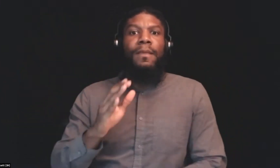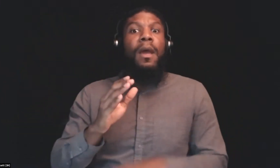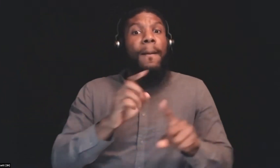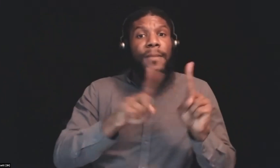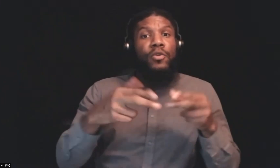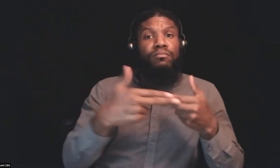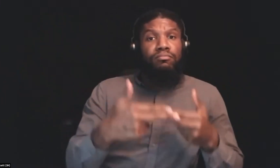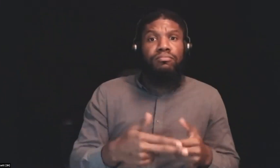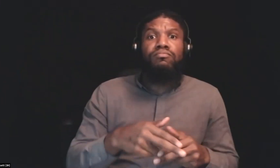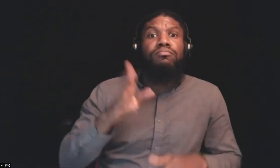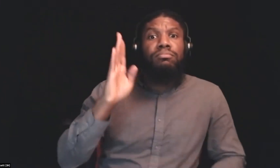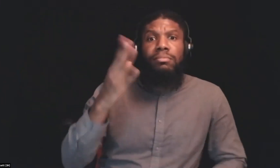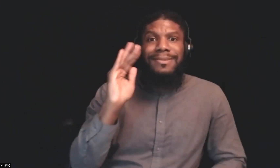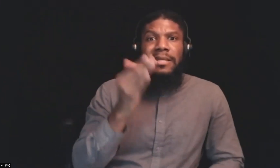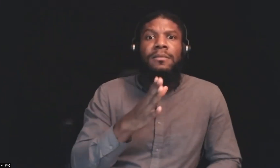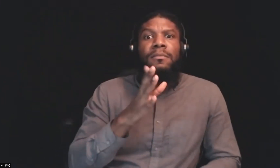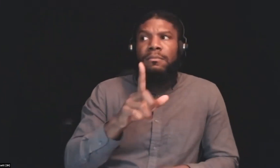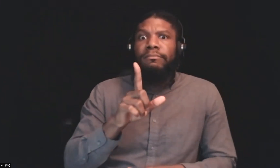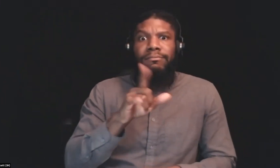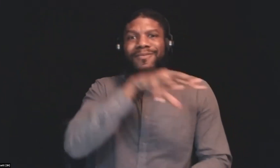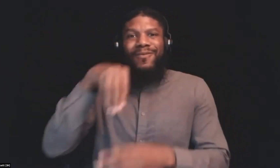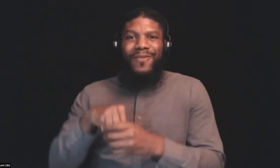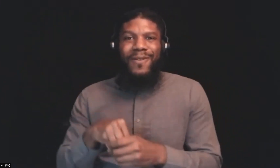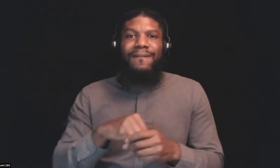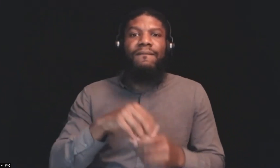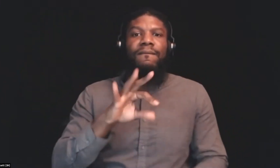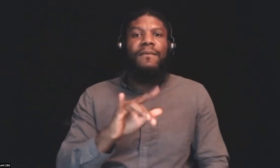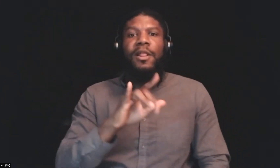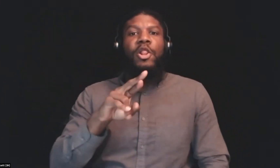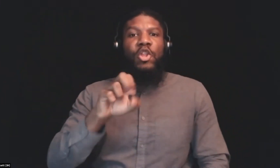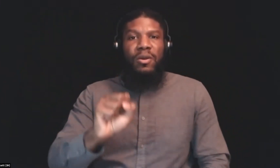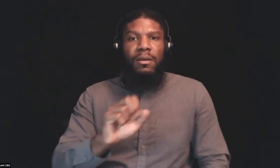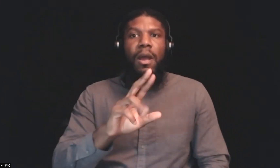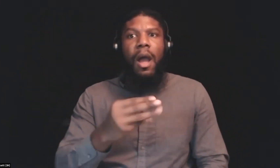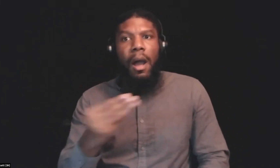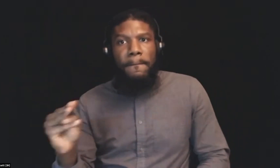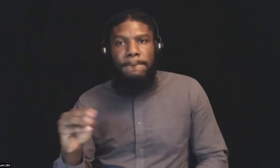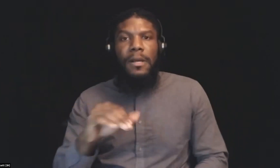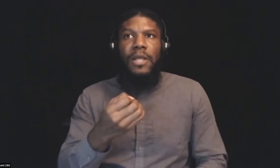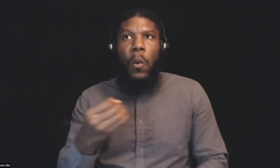my public speaking classes, we talked about that a lot, so I think writing centers can definitely